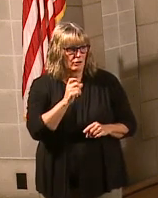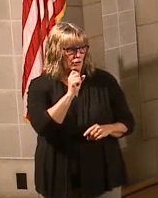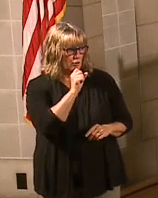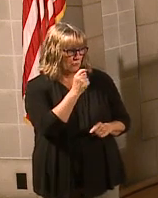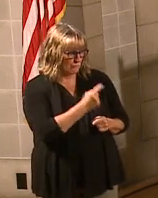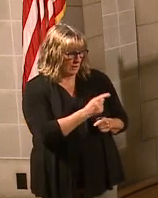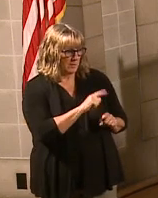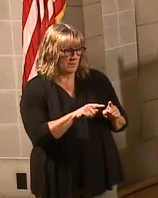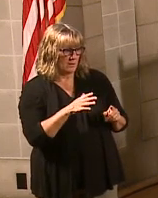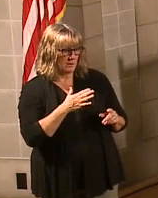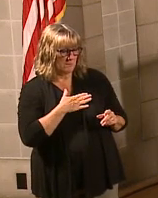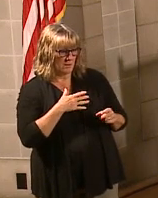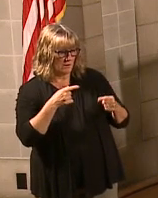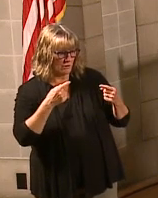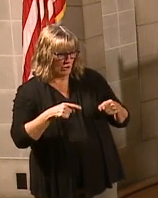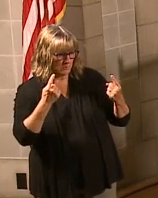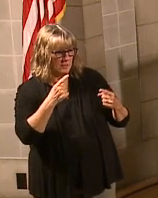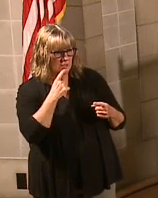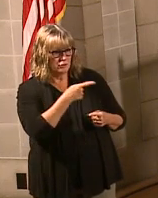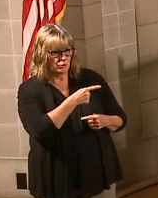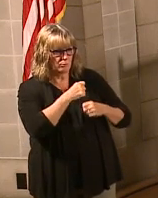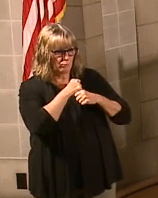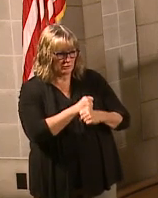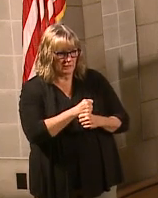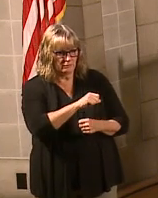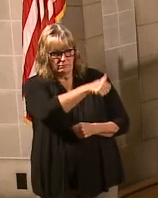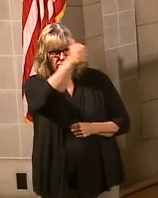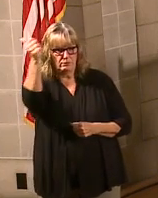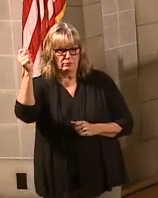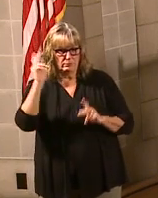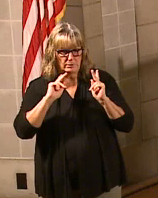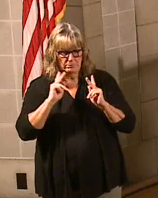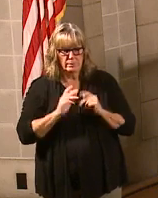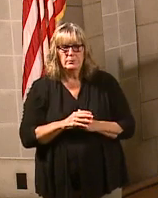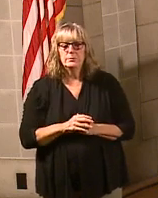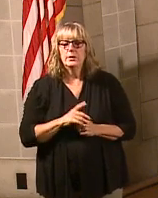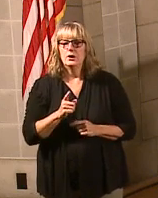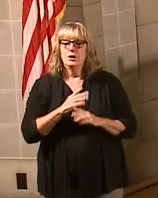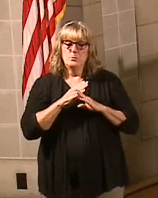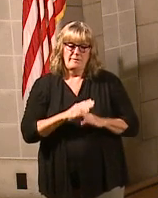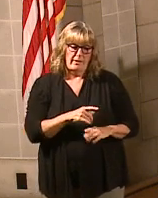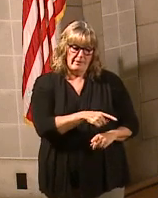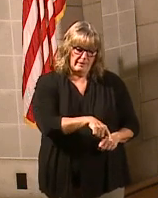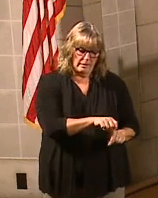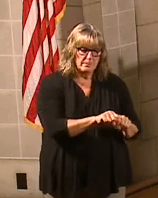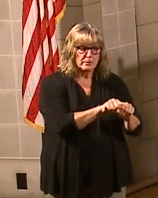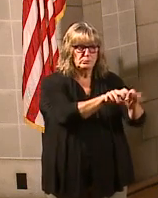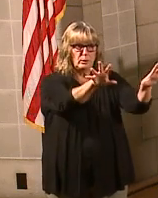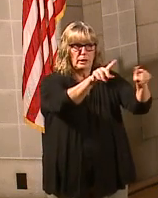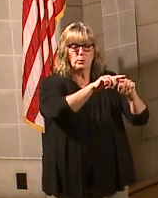PROTECTING THE KIDS IS MY POINT, RIGHT?